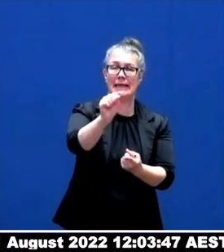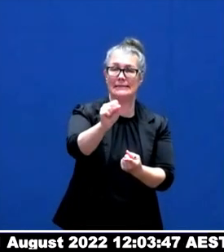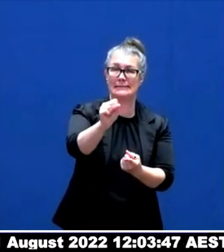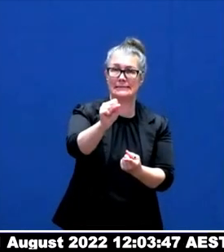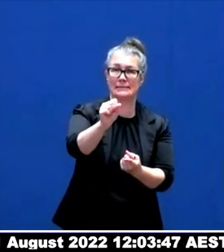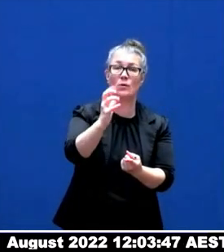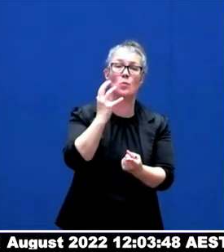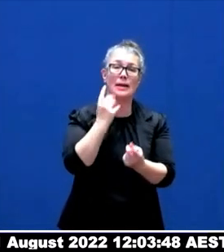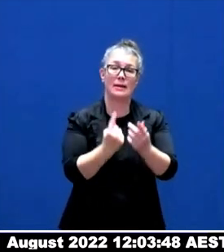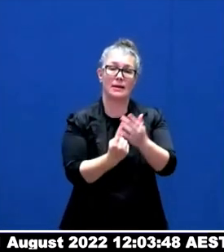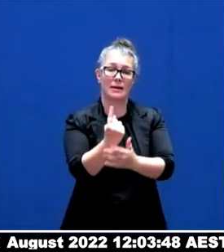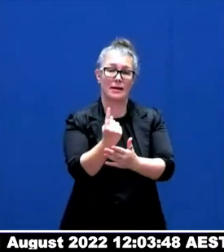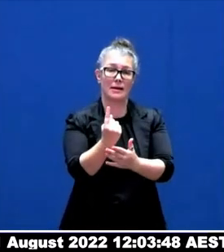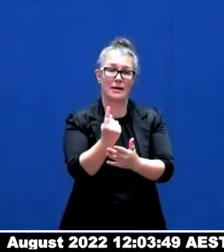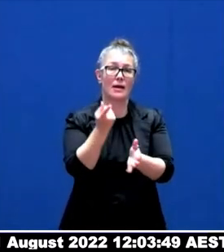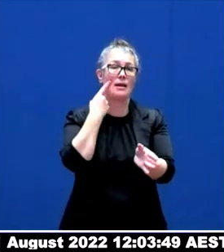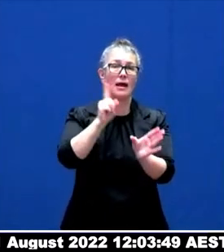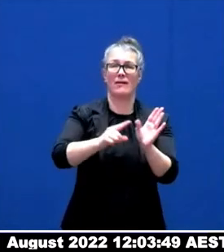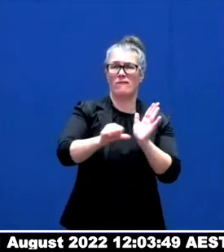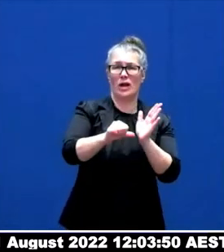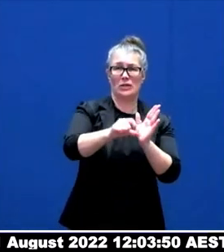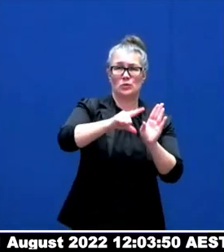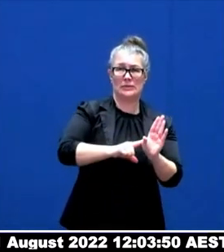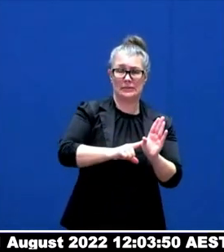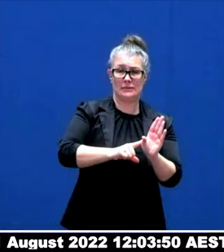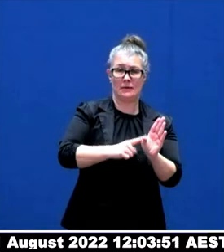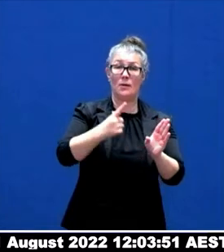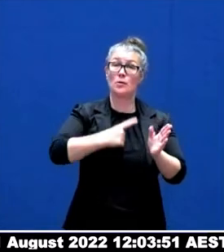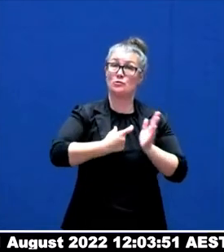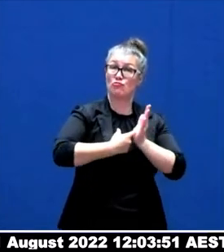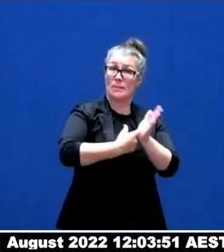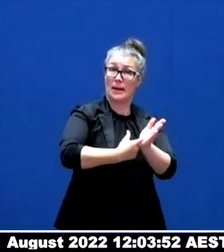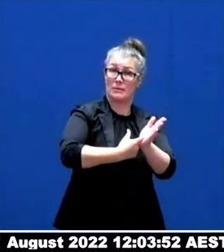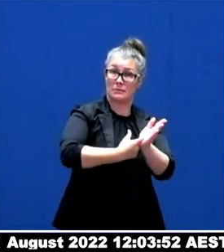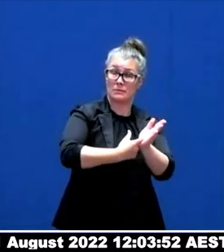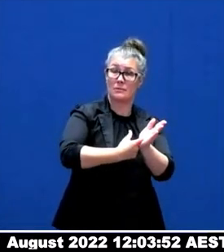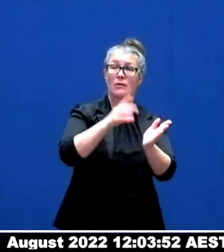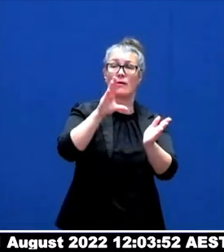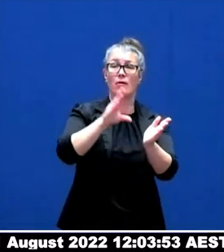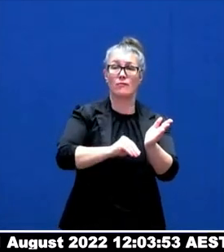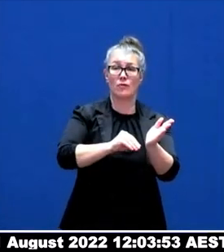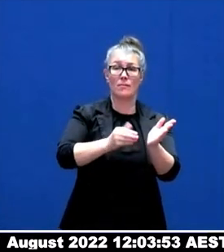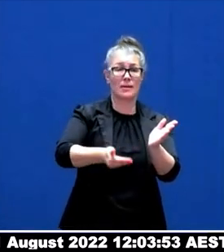effect last financial year in recommendation - in response to one of the recommendations in the Ombudsman's report.